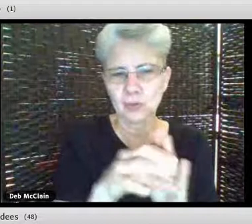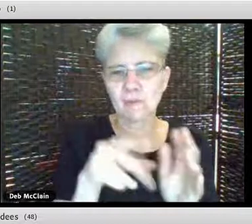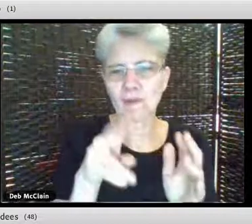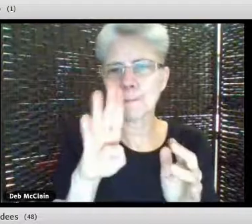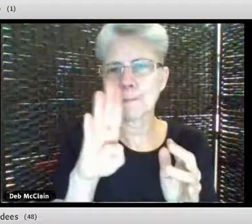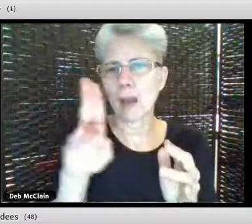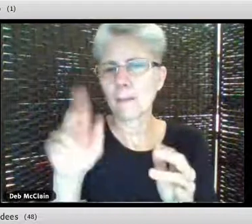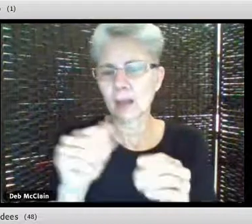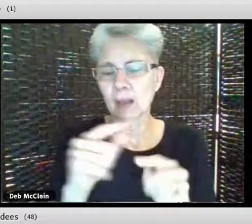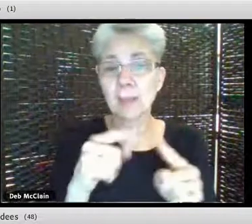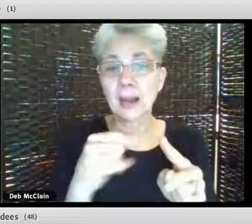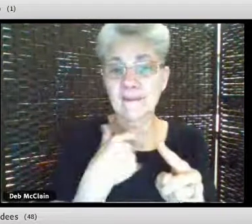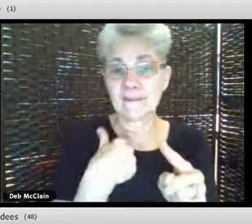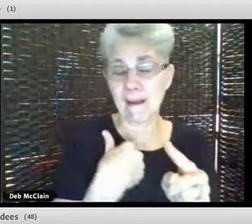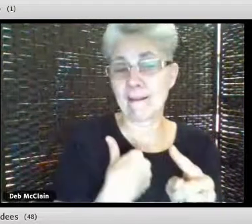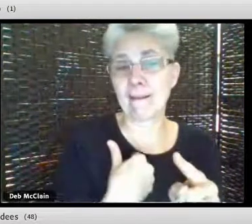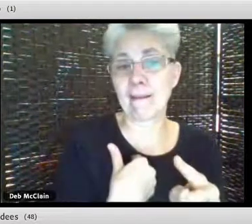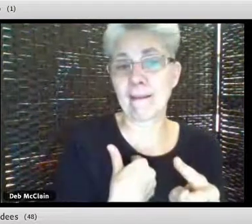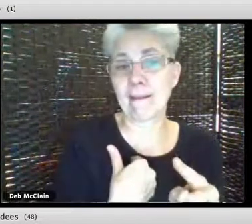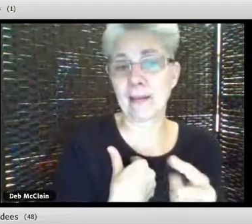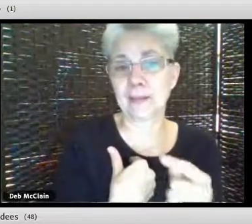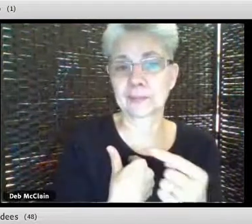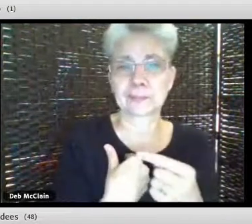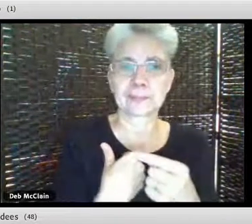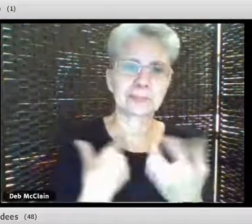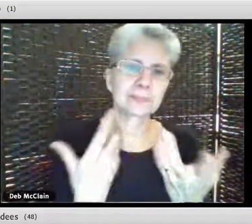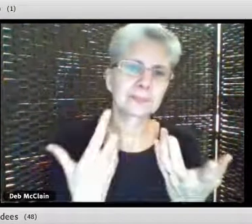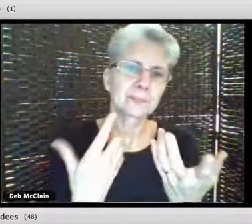So I made a couple changes, right? I put in this picture of Bubba.